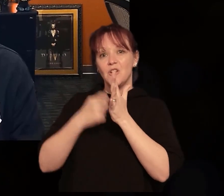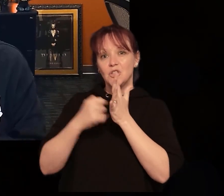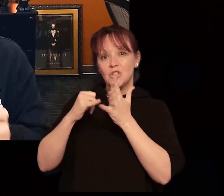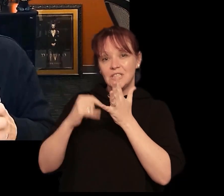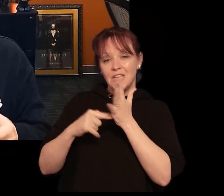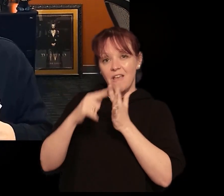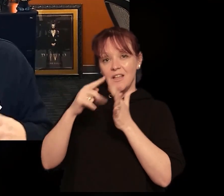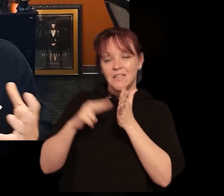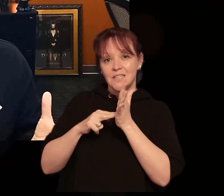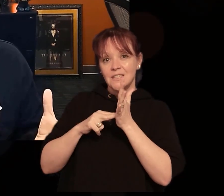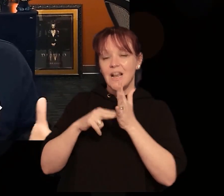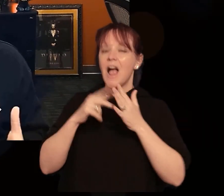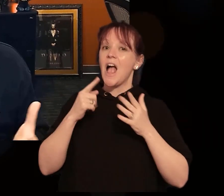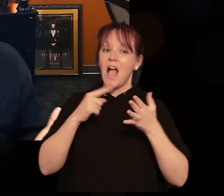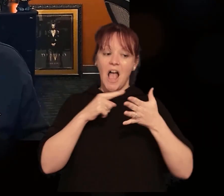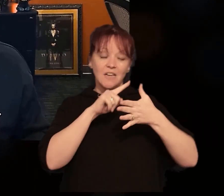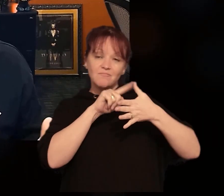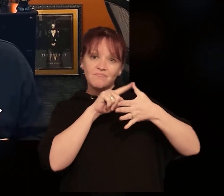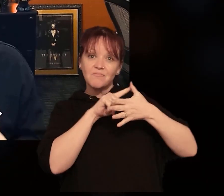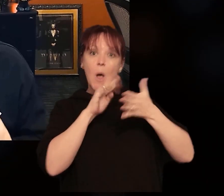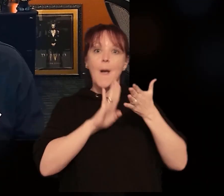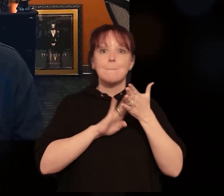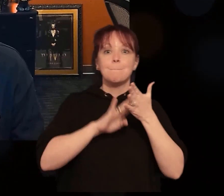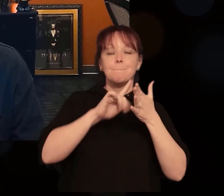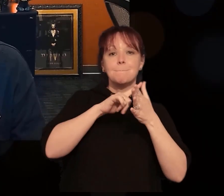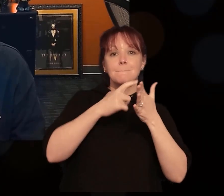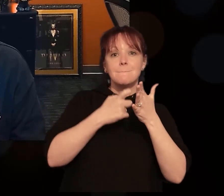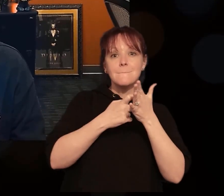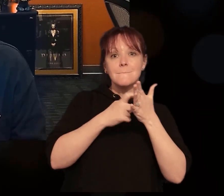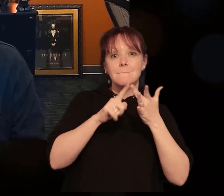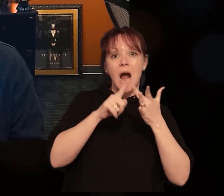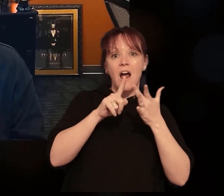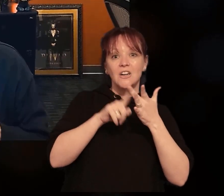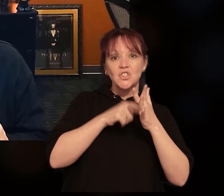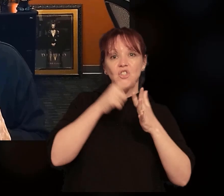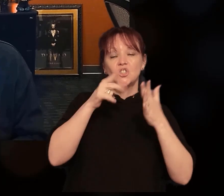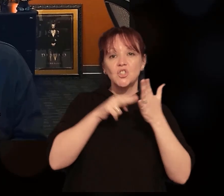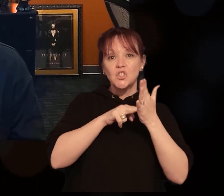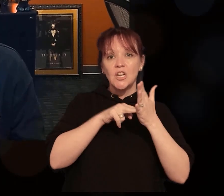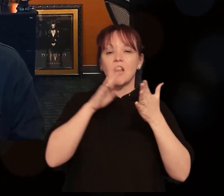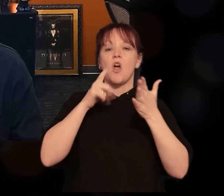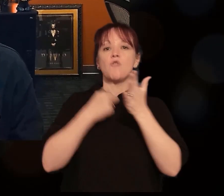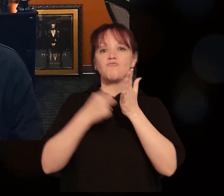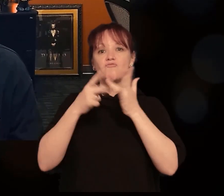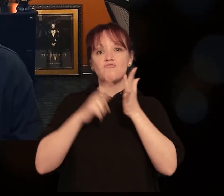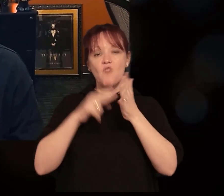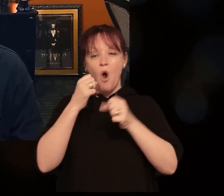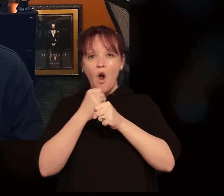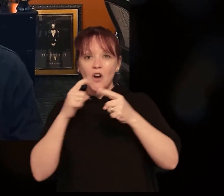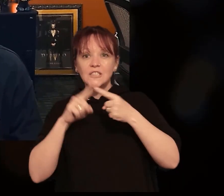So, to bring this year's categories to a close it gives me great pleasure to present the 2024 Advocacy Award to...